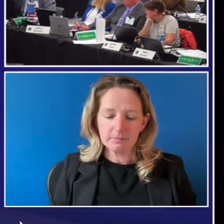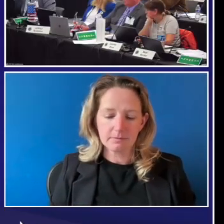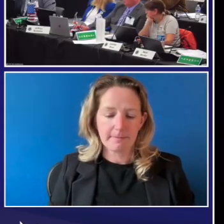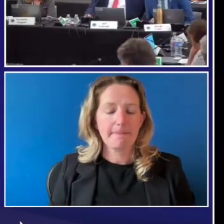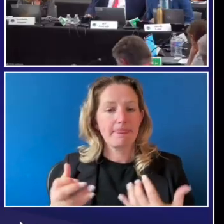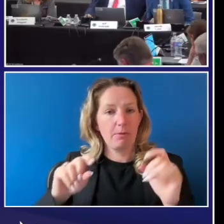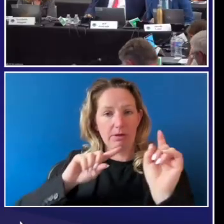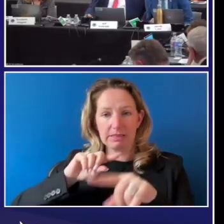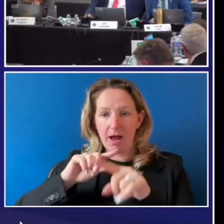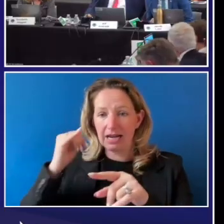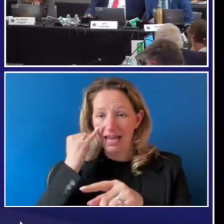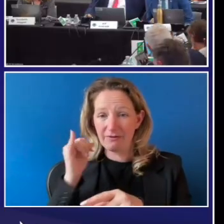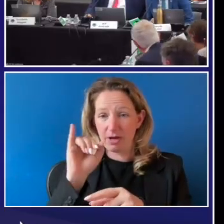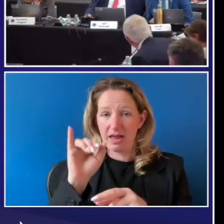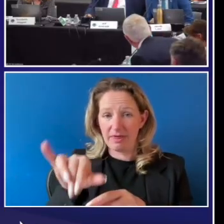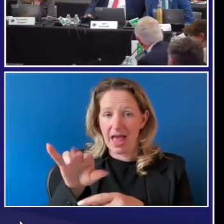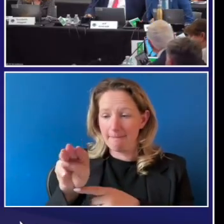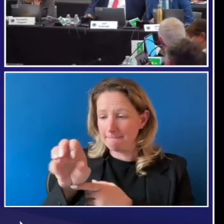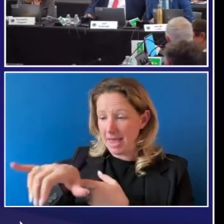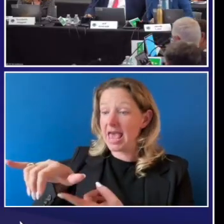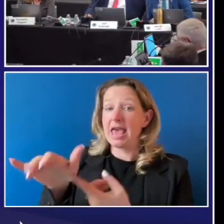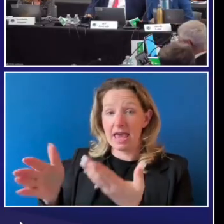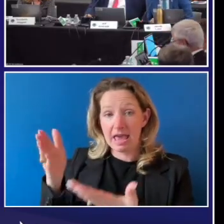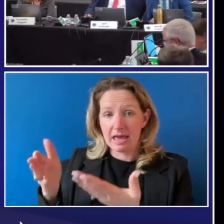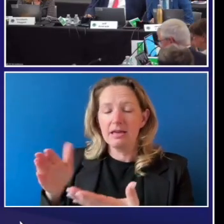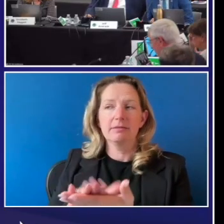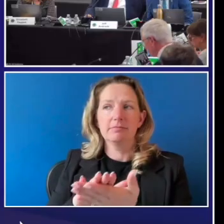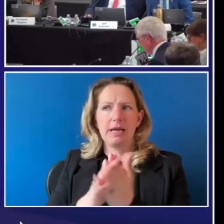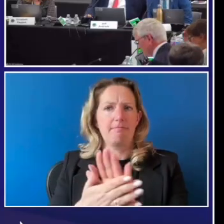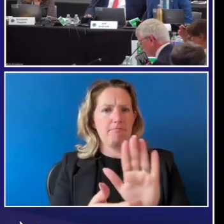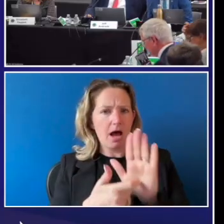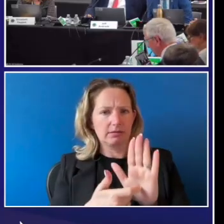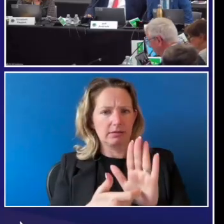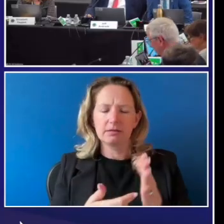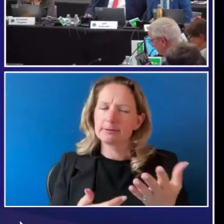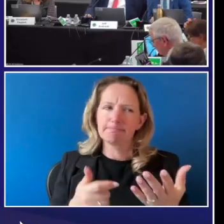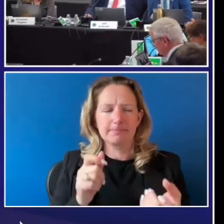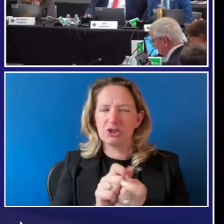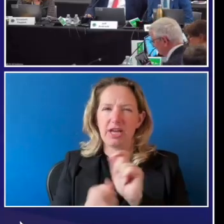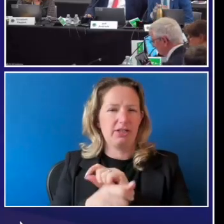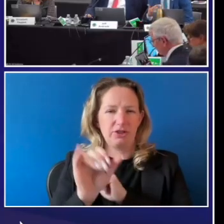I think if we change that may to a must. It defeats the purpose of this completely. Uh, you know, the logic is that we want them to be able to submit their